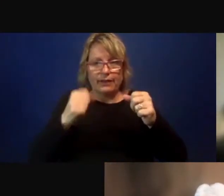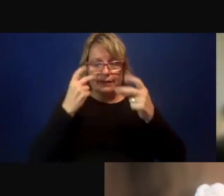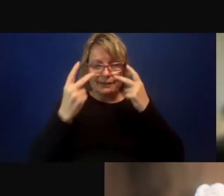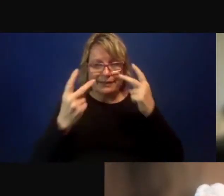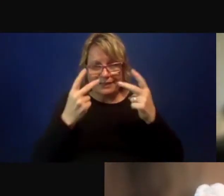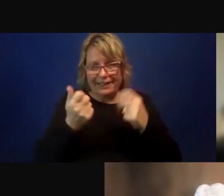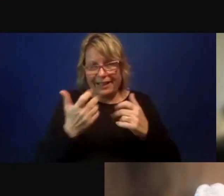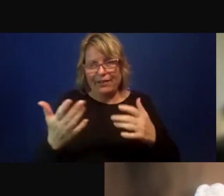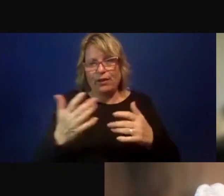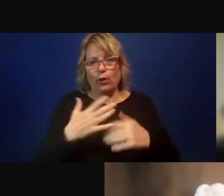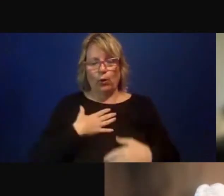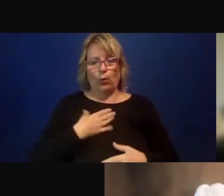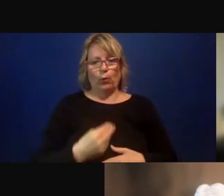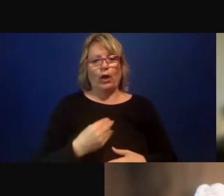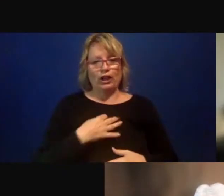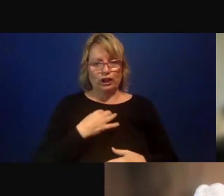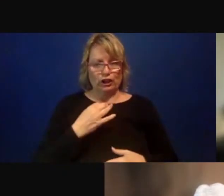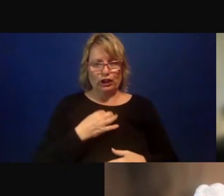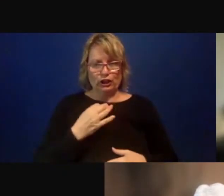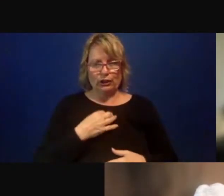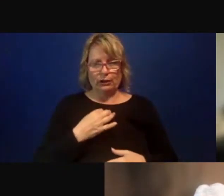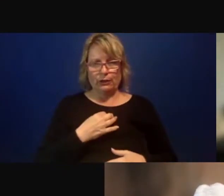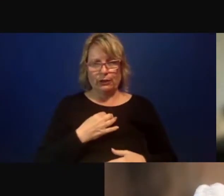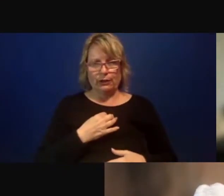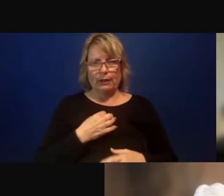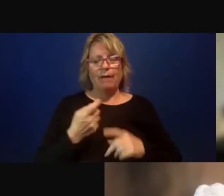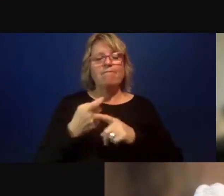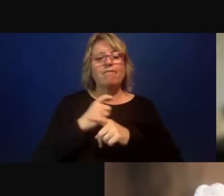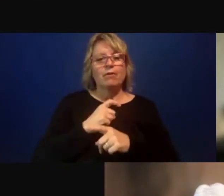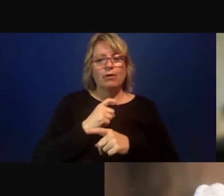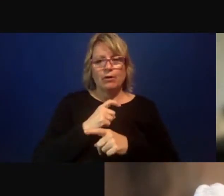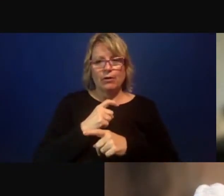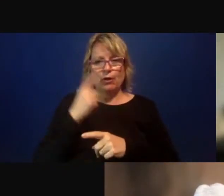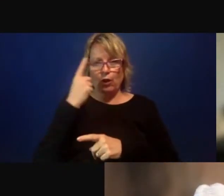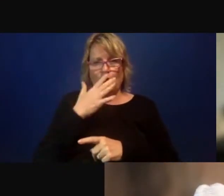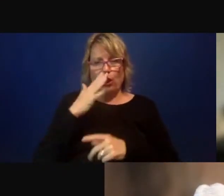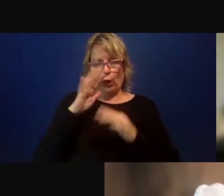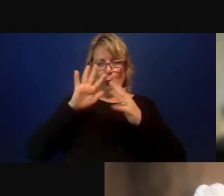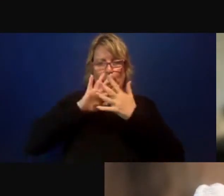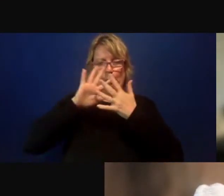I'm wearing a white shirt and I come to you from what looks like a blurred office in the background